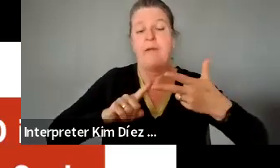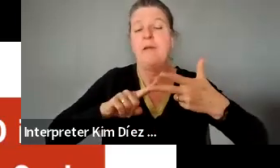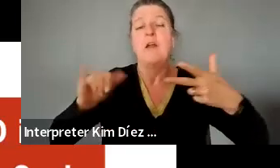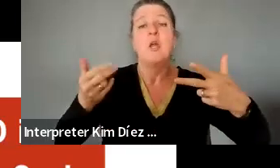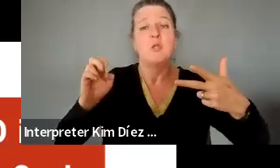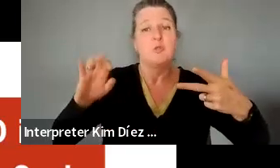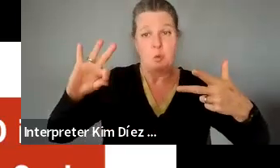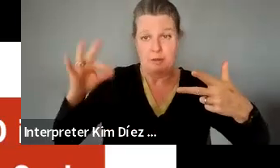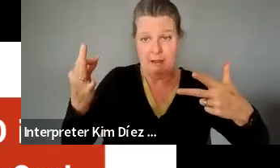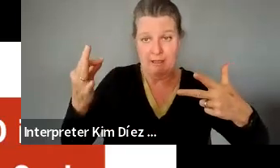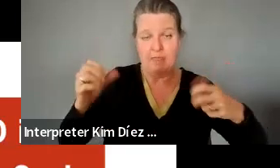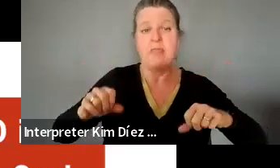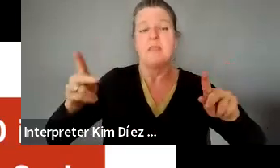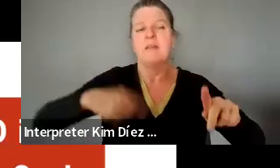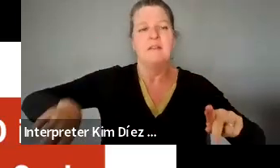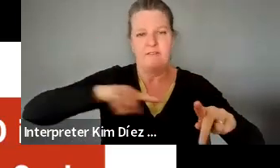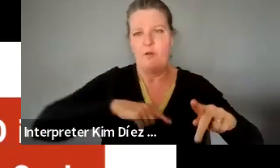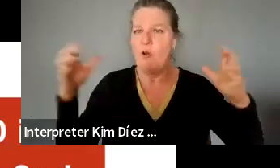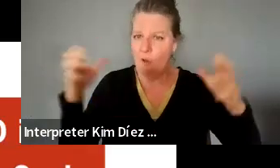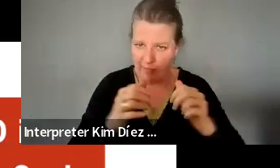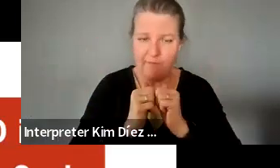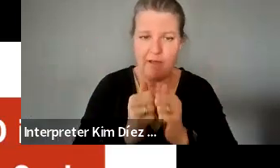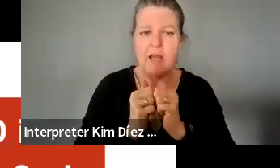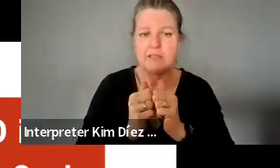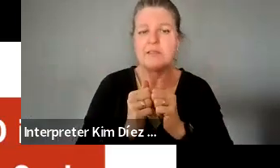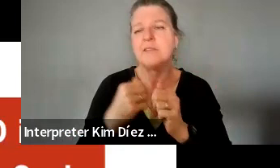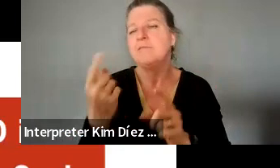to come together in our usual webinar setting